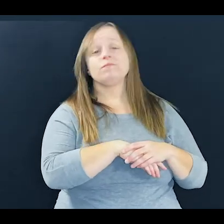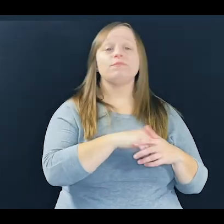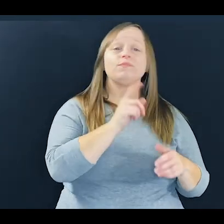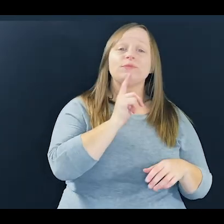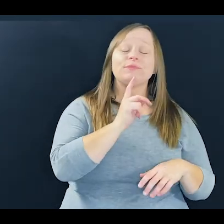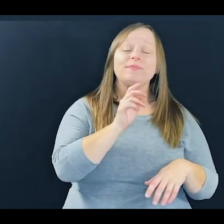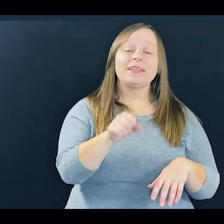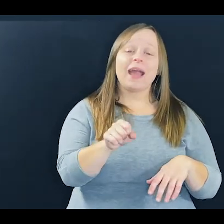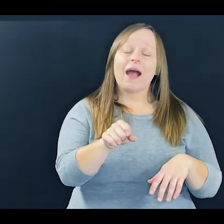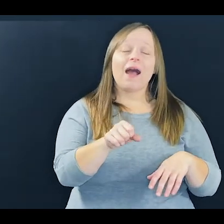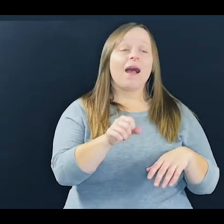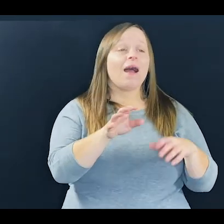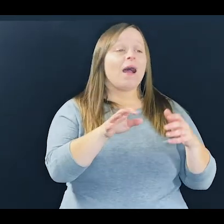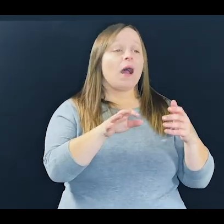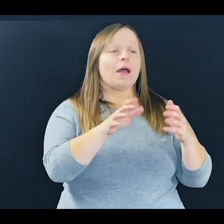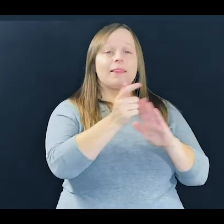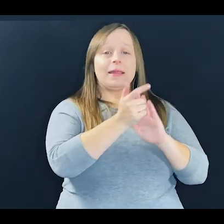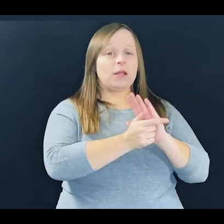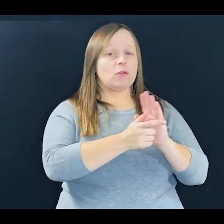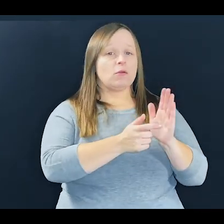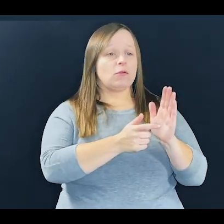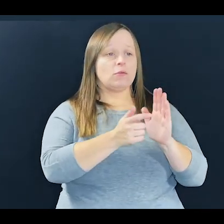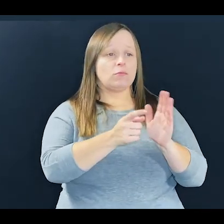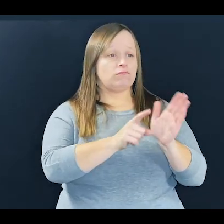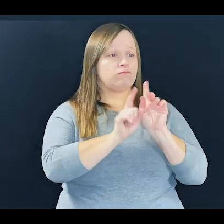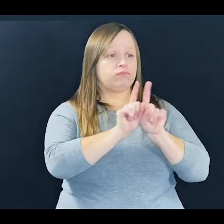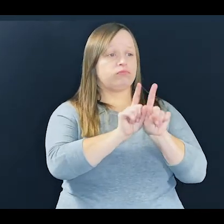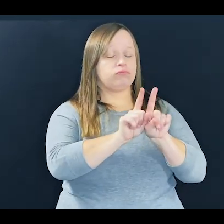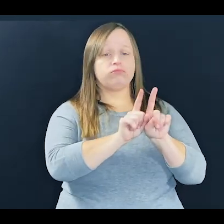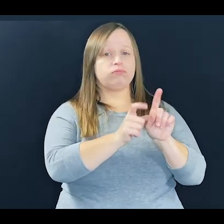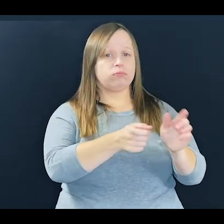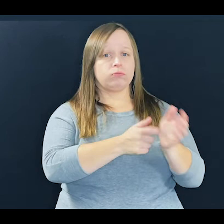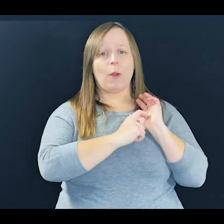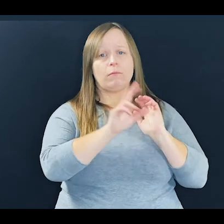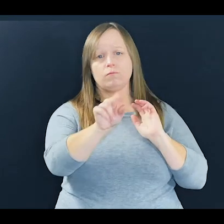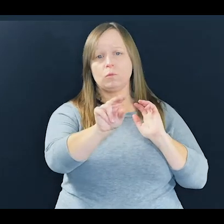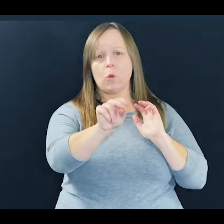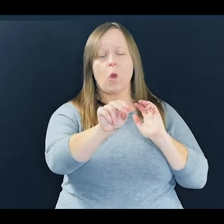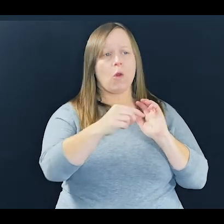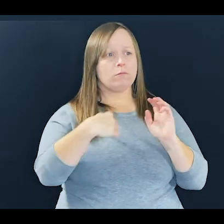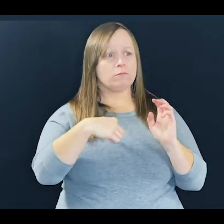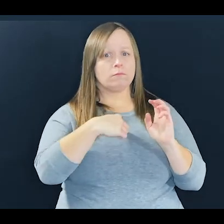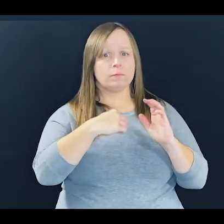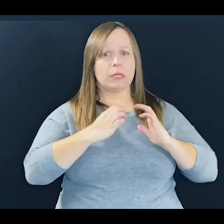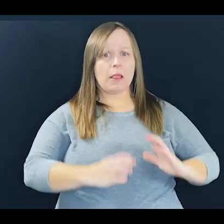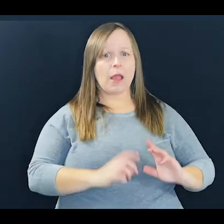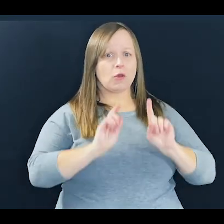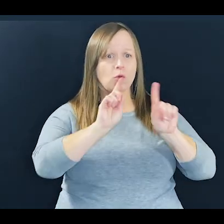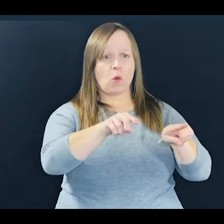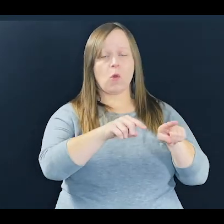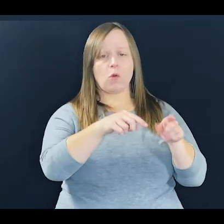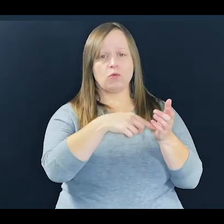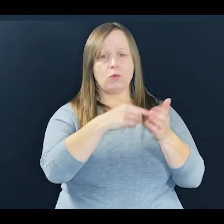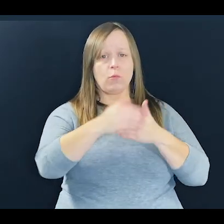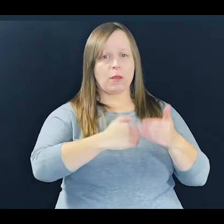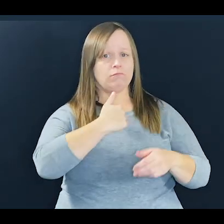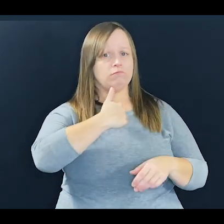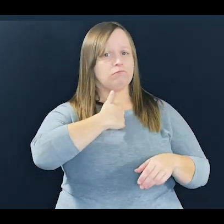Sure, so legal representation is not required. A client can go and attend due process on their own